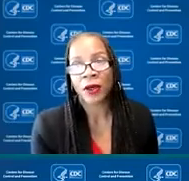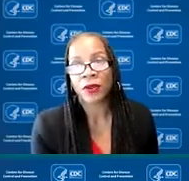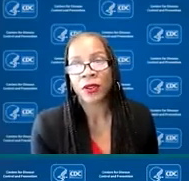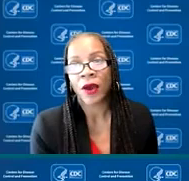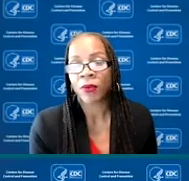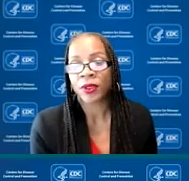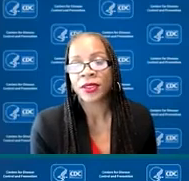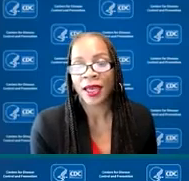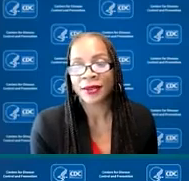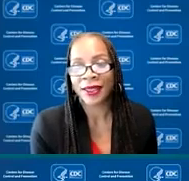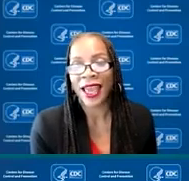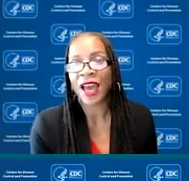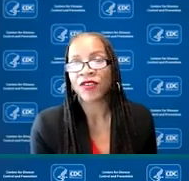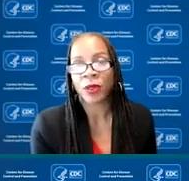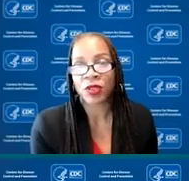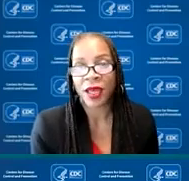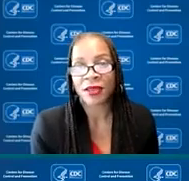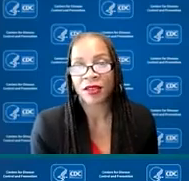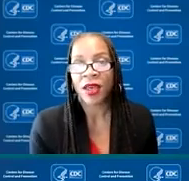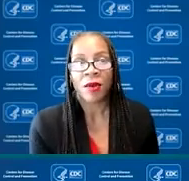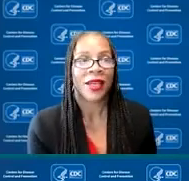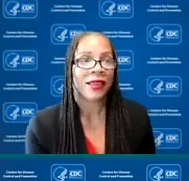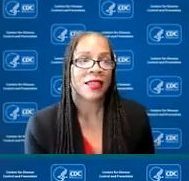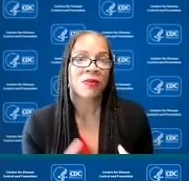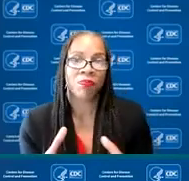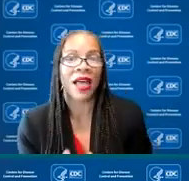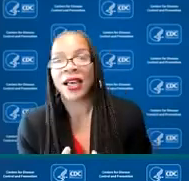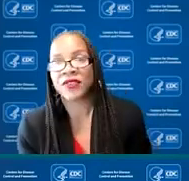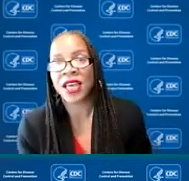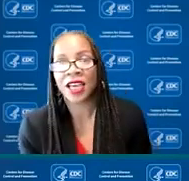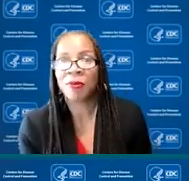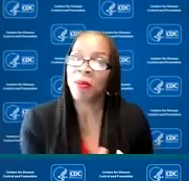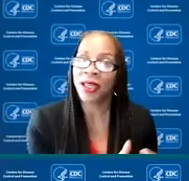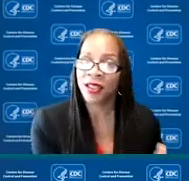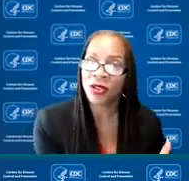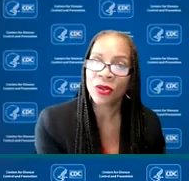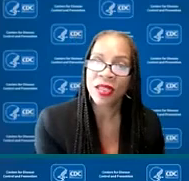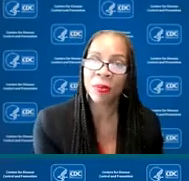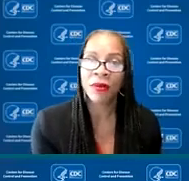you know, I realize that I have to be responsive, but at this block of time, I might need to do some